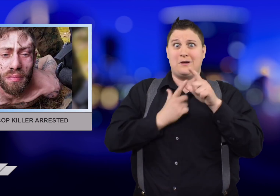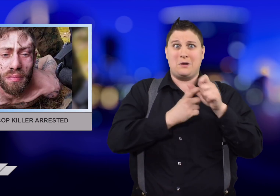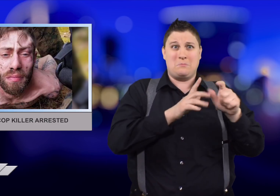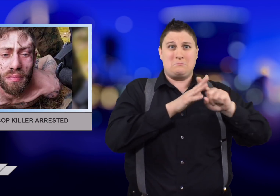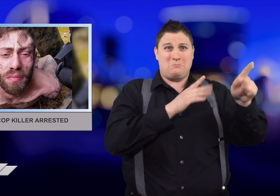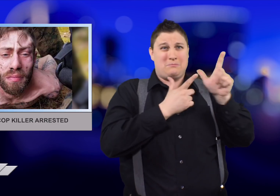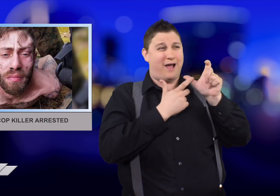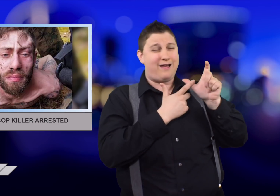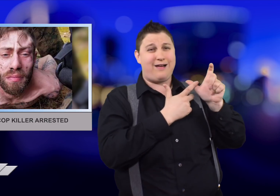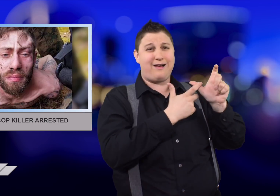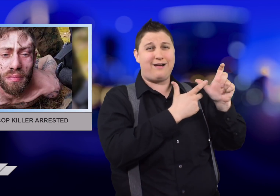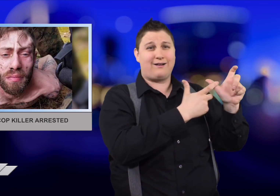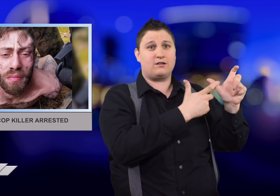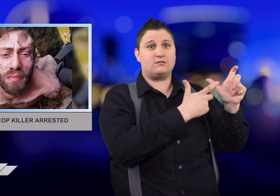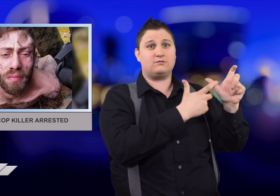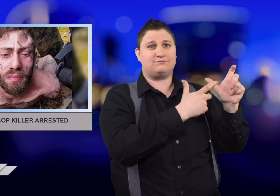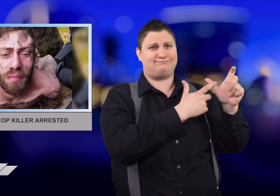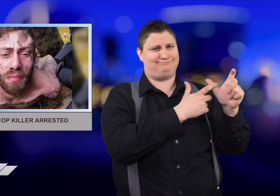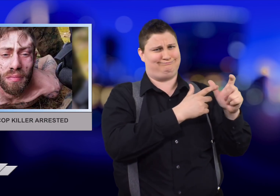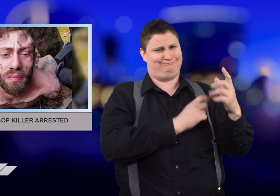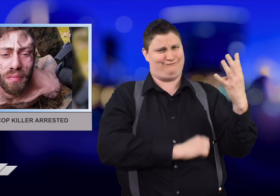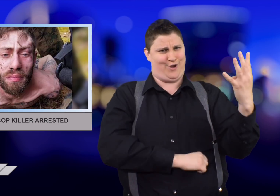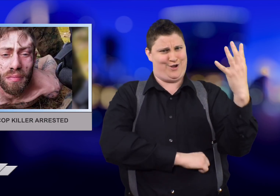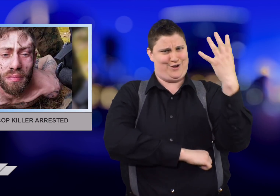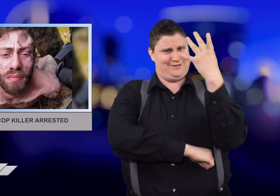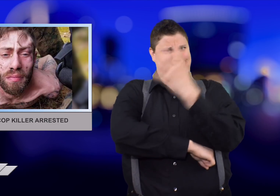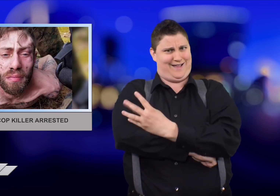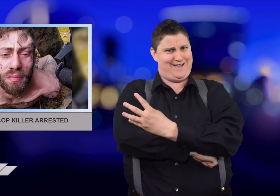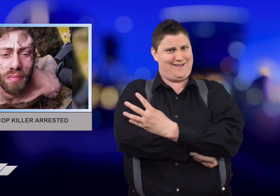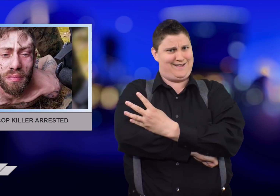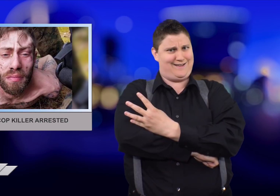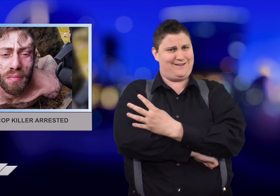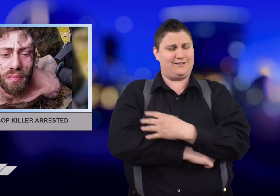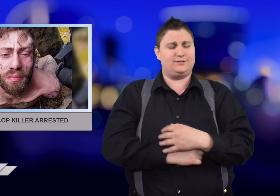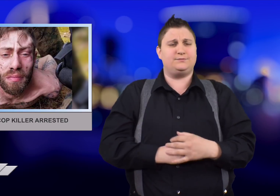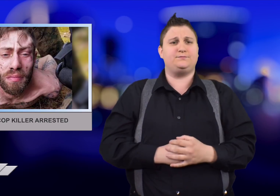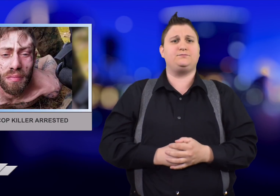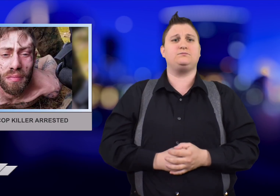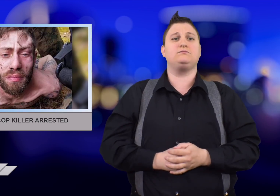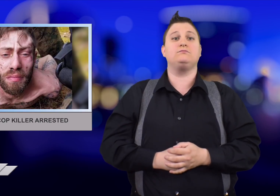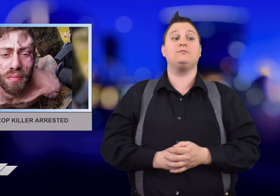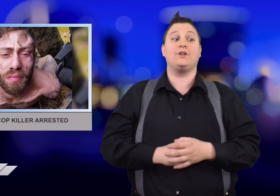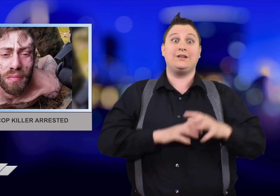Williams was on the run for four days.